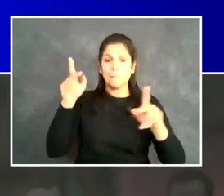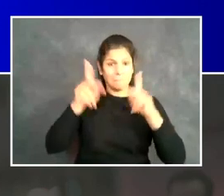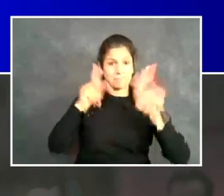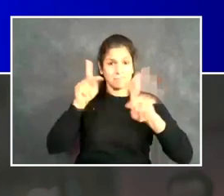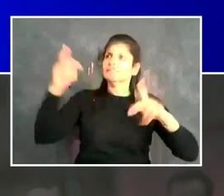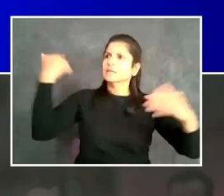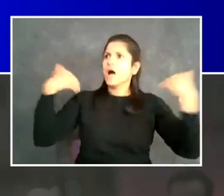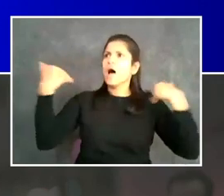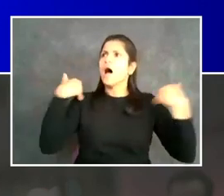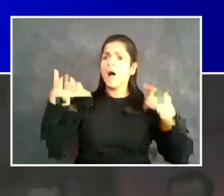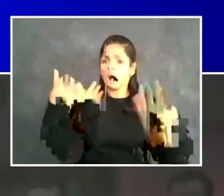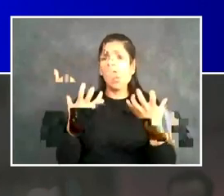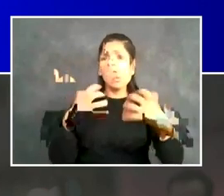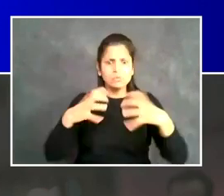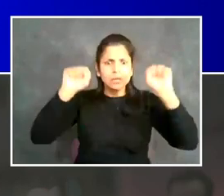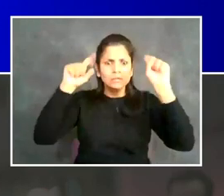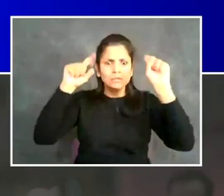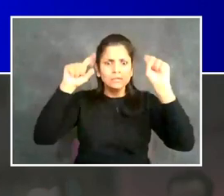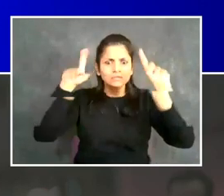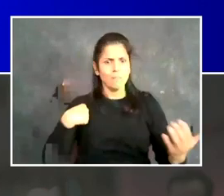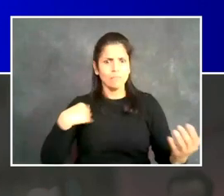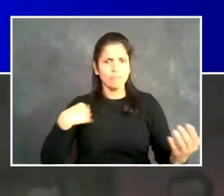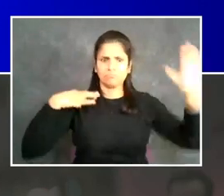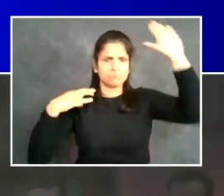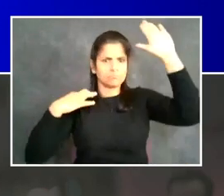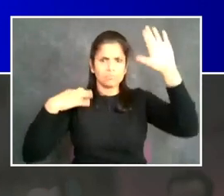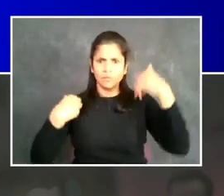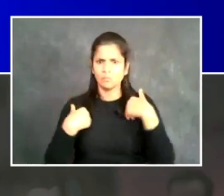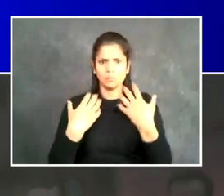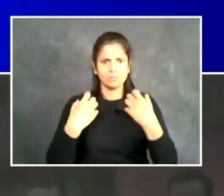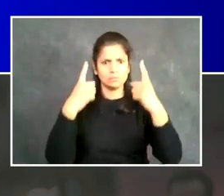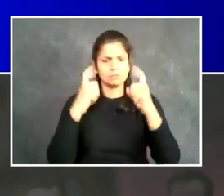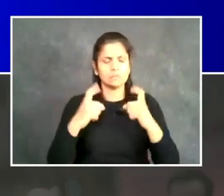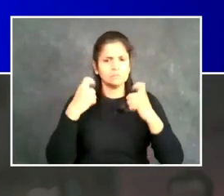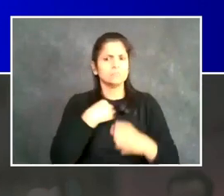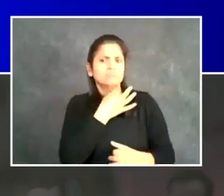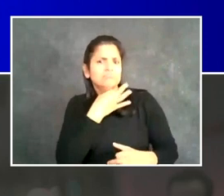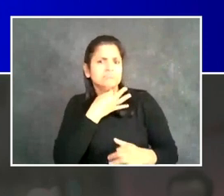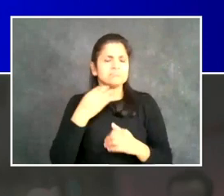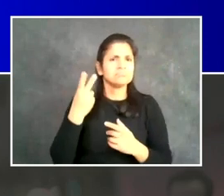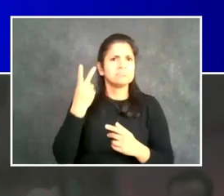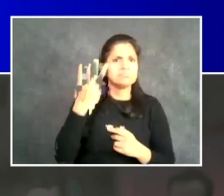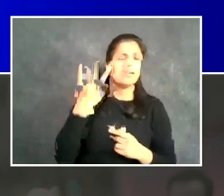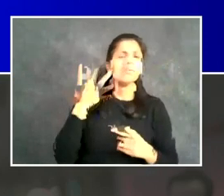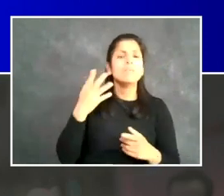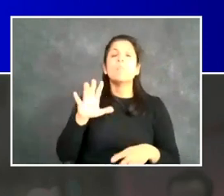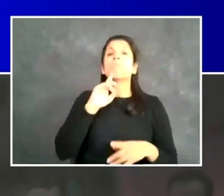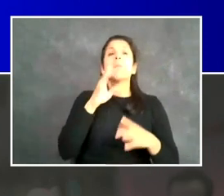VOLUNTARY BASIS, OF COURSE. BUT I'M TALKING ABOUT OUR